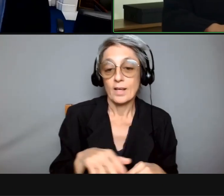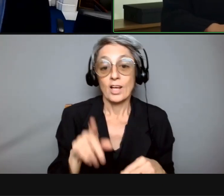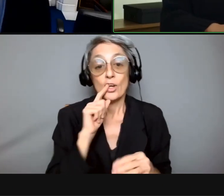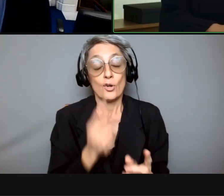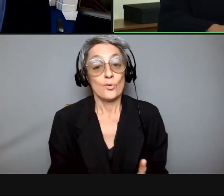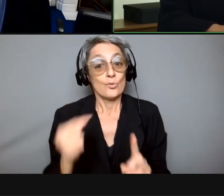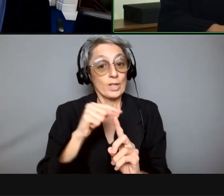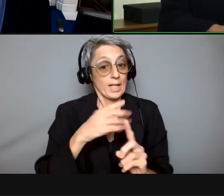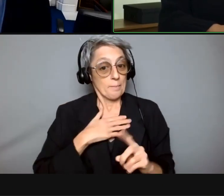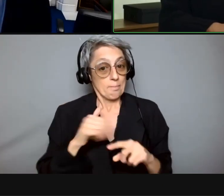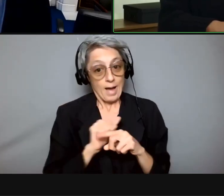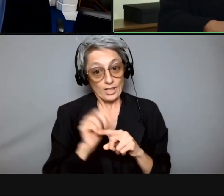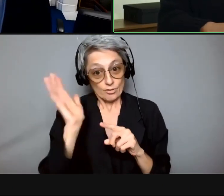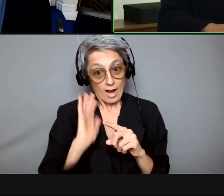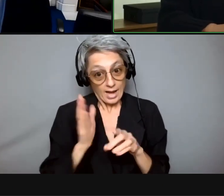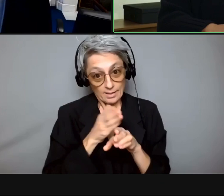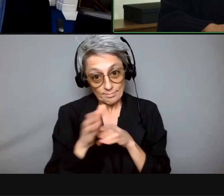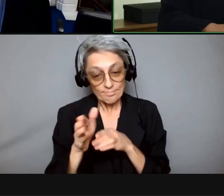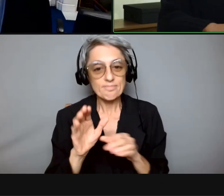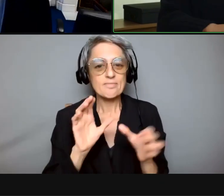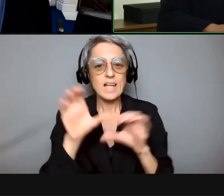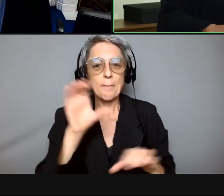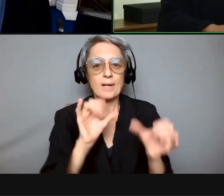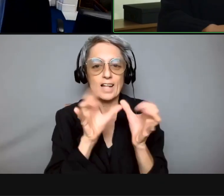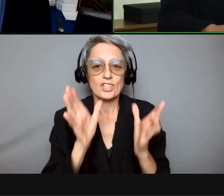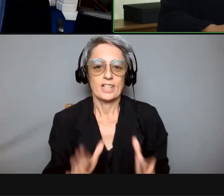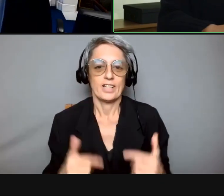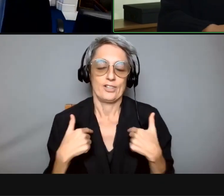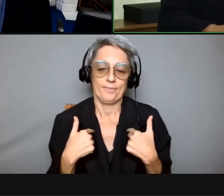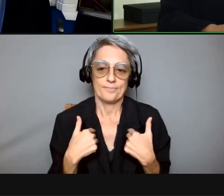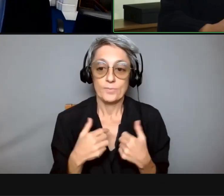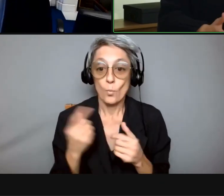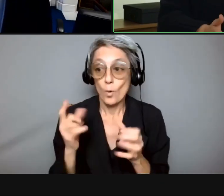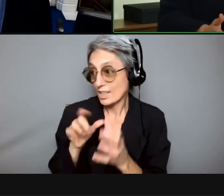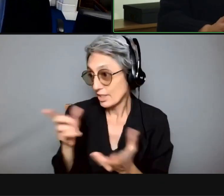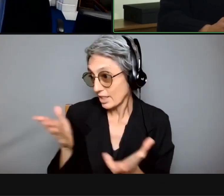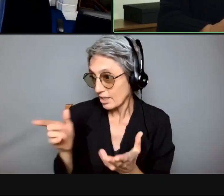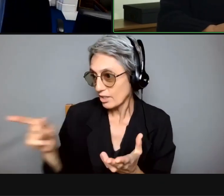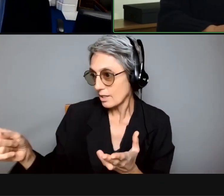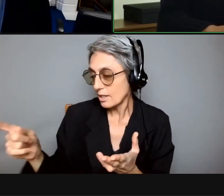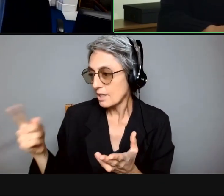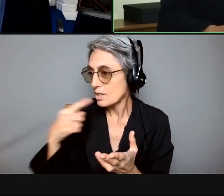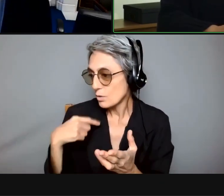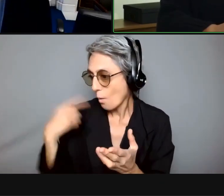and one of the engineers here blew my mind and said, Hey, why don't we invent a new way to smelt aluminum?